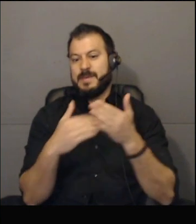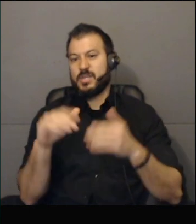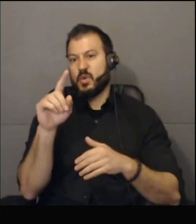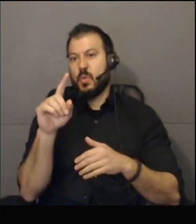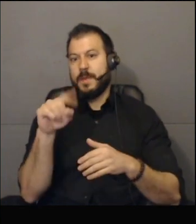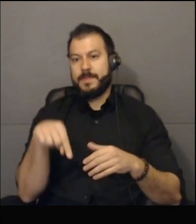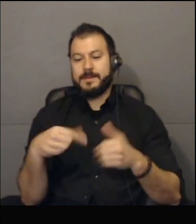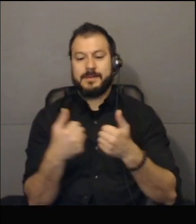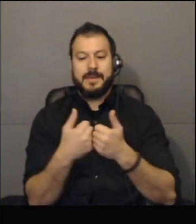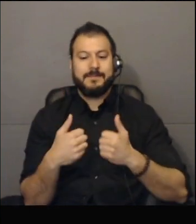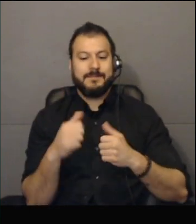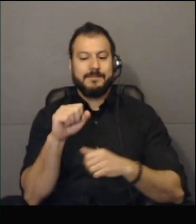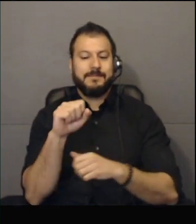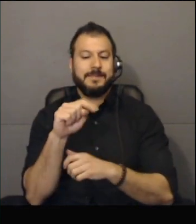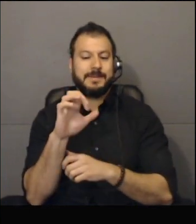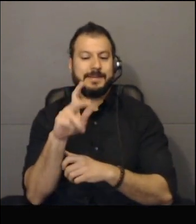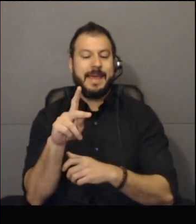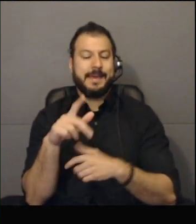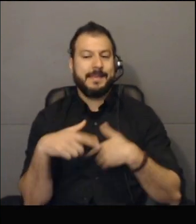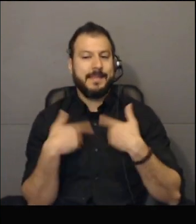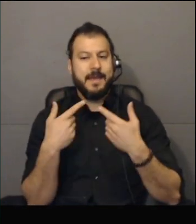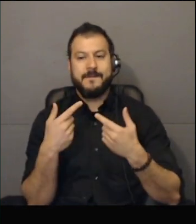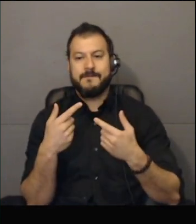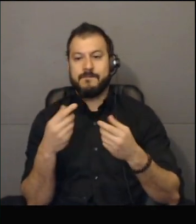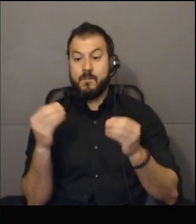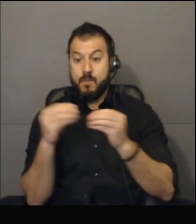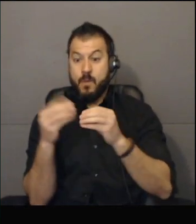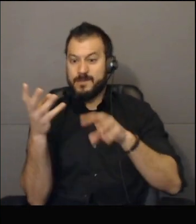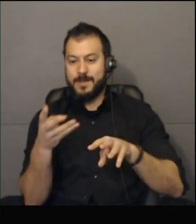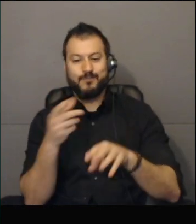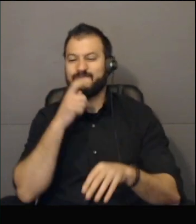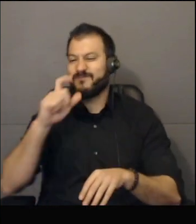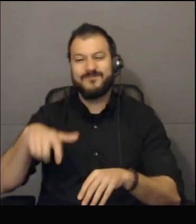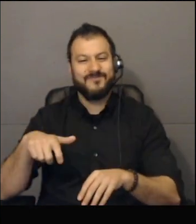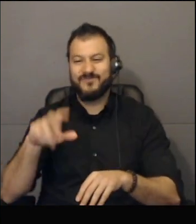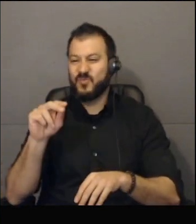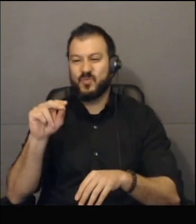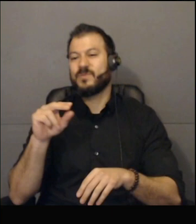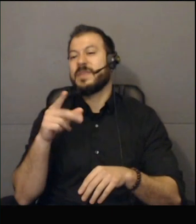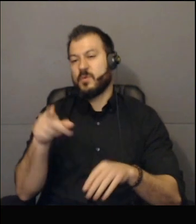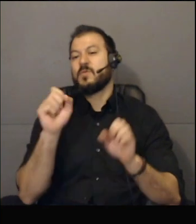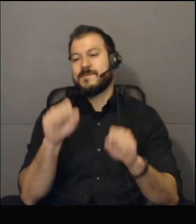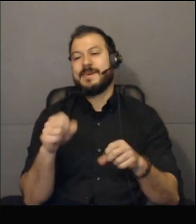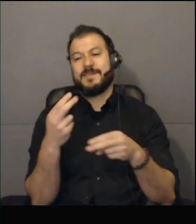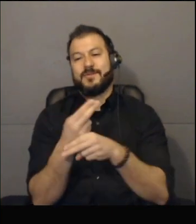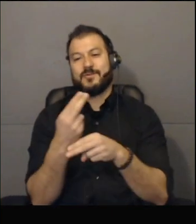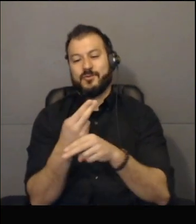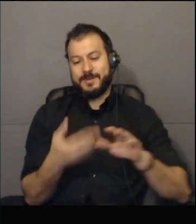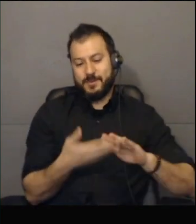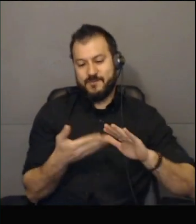No further downloads are required and you will be able to use the running game server built from Session One.